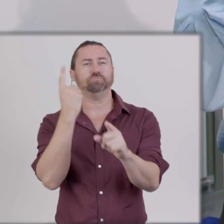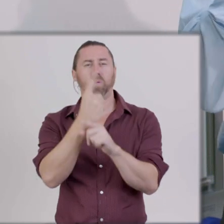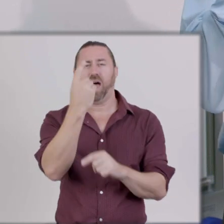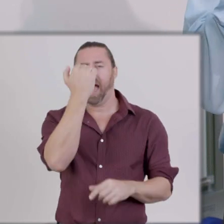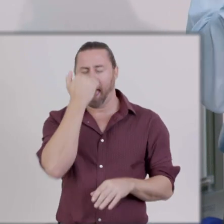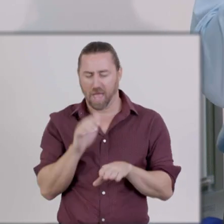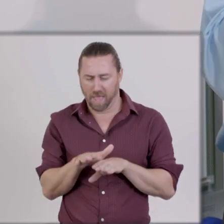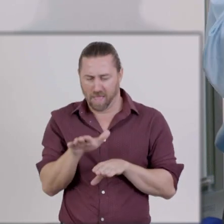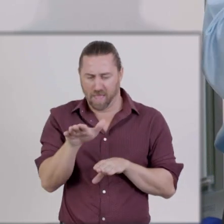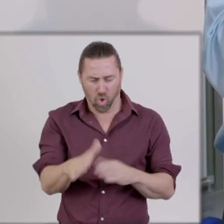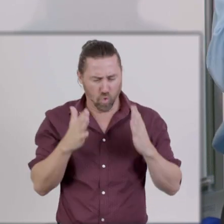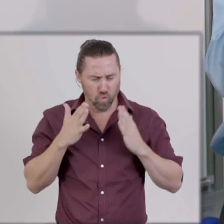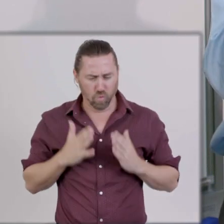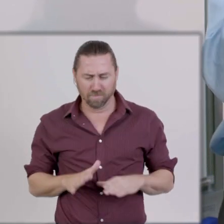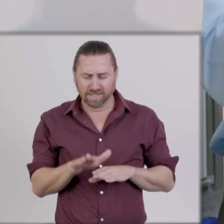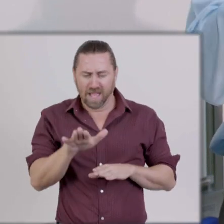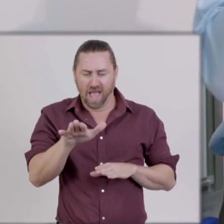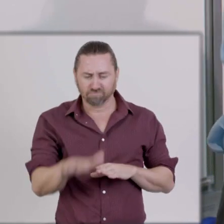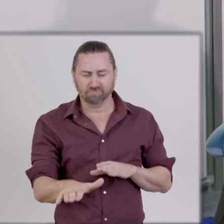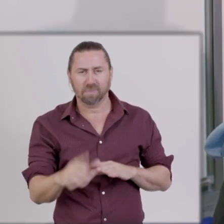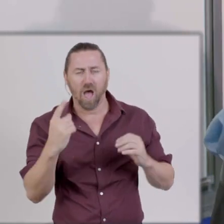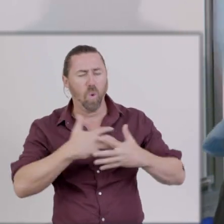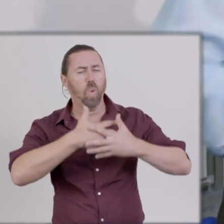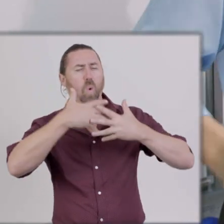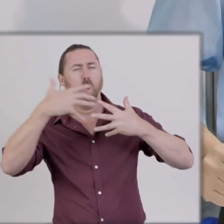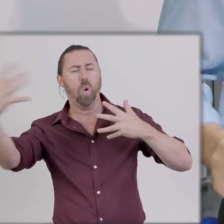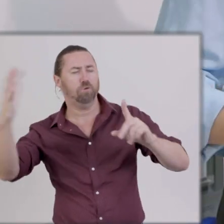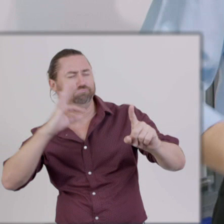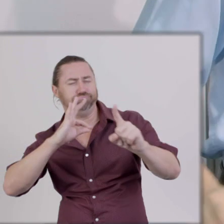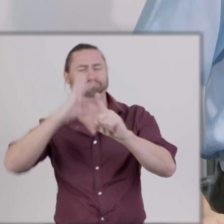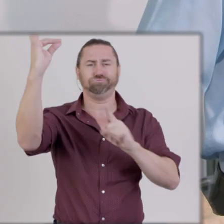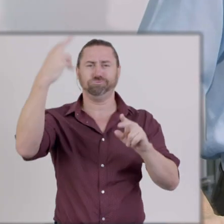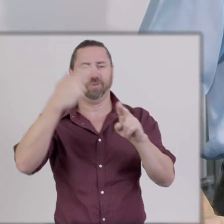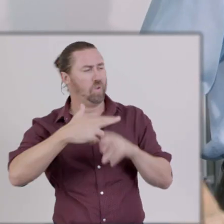"One small step for man, one giant leap for mankind."